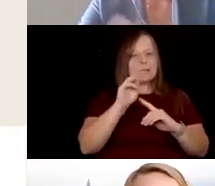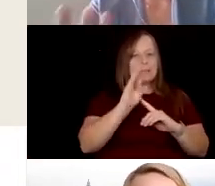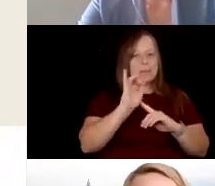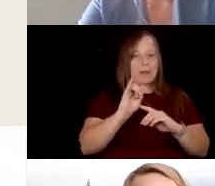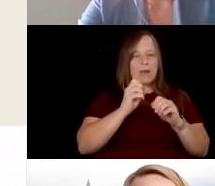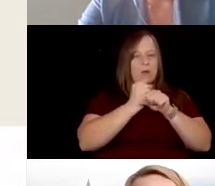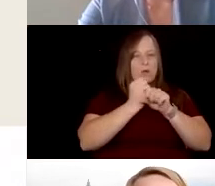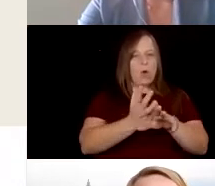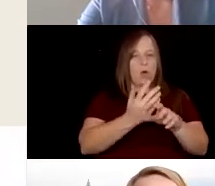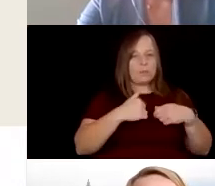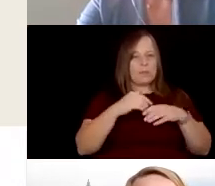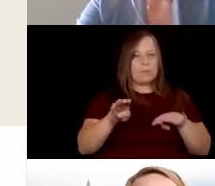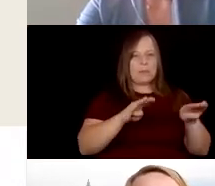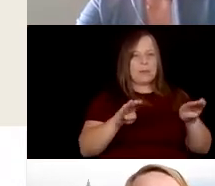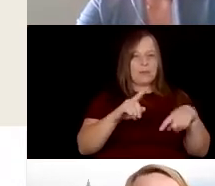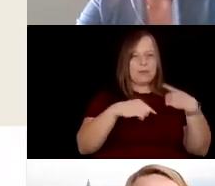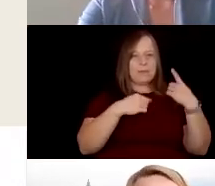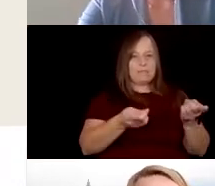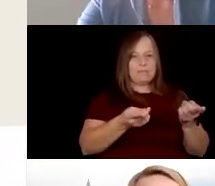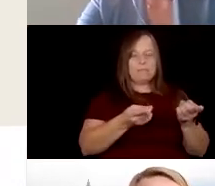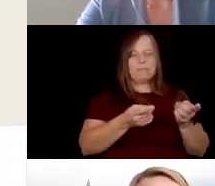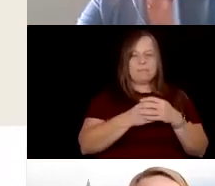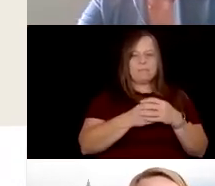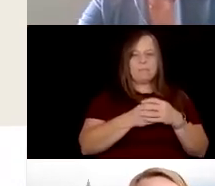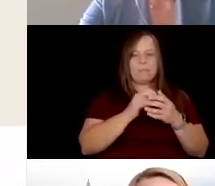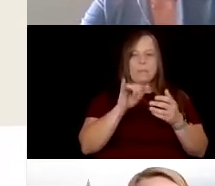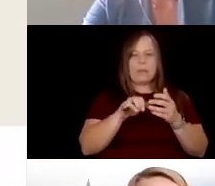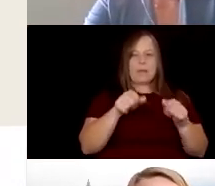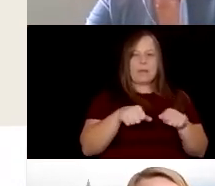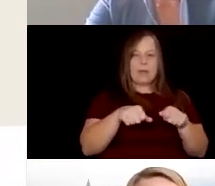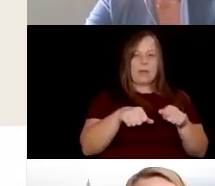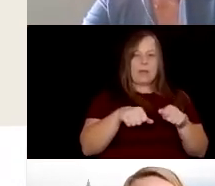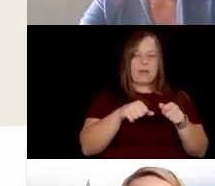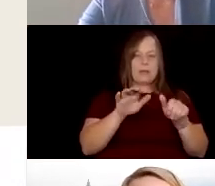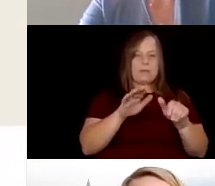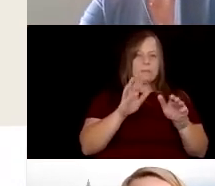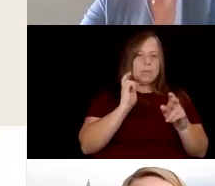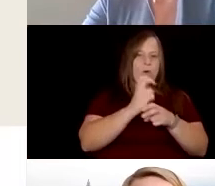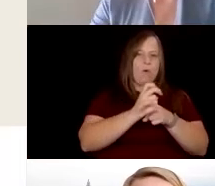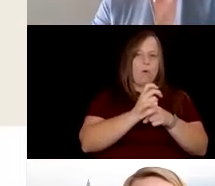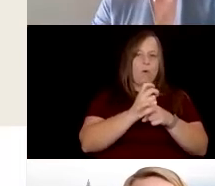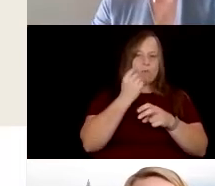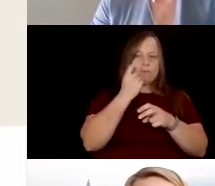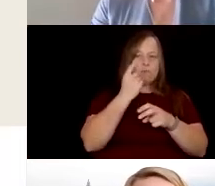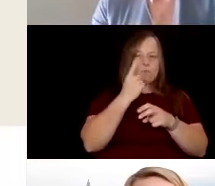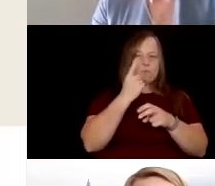to behave the way you did. And so that can be an uphill battle, but this memo does help in that it kind of solidifies